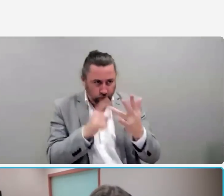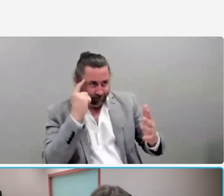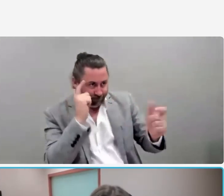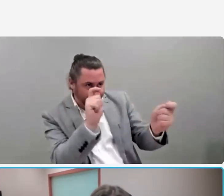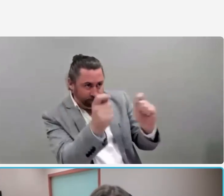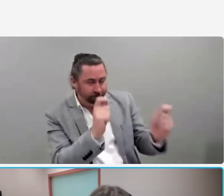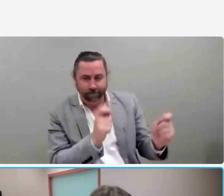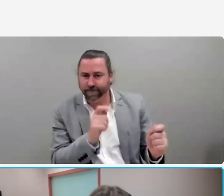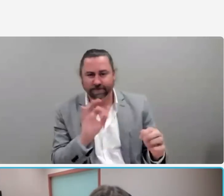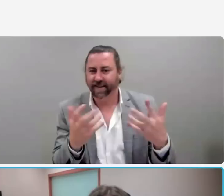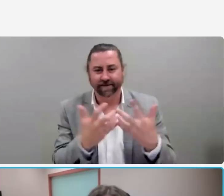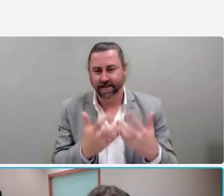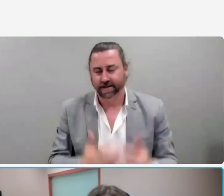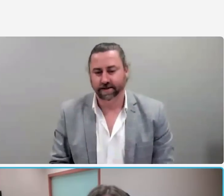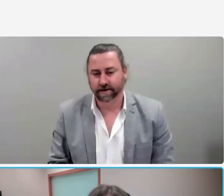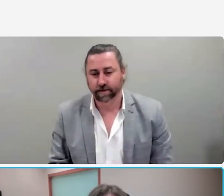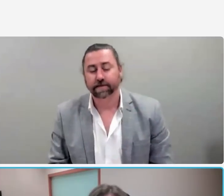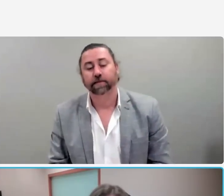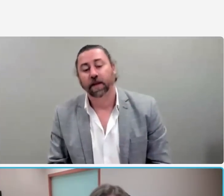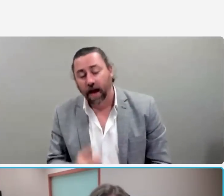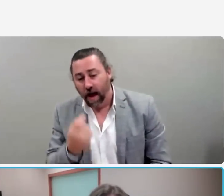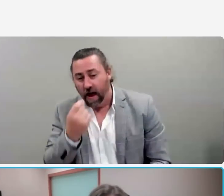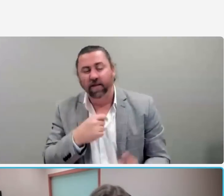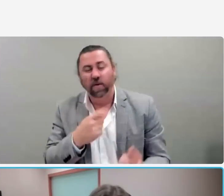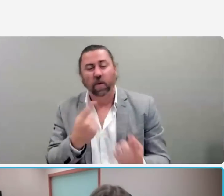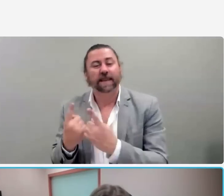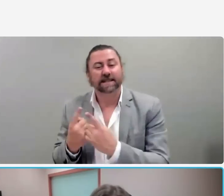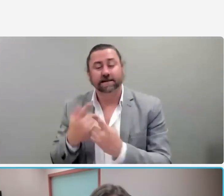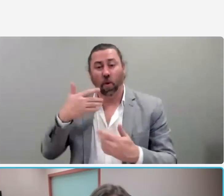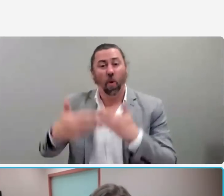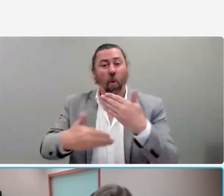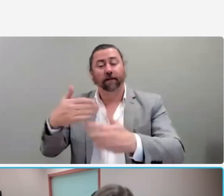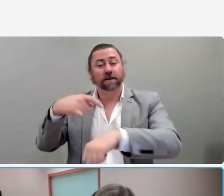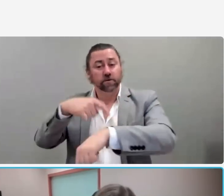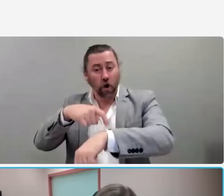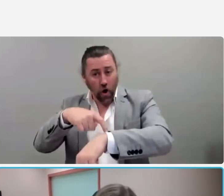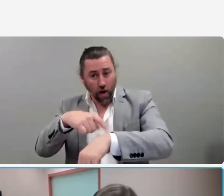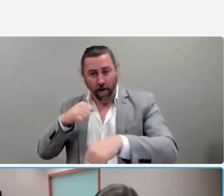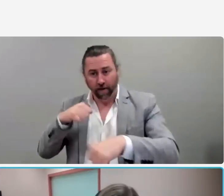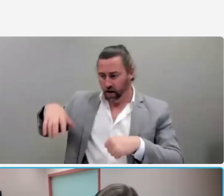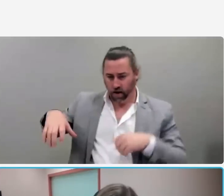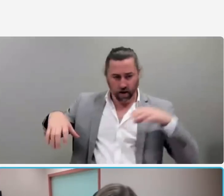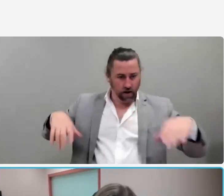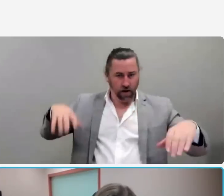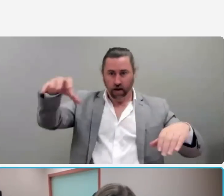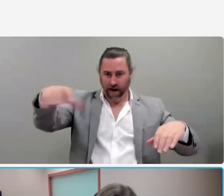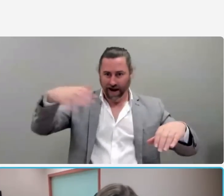There are also cross-system issues that over time have been included in the legislation with one aspect of the system in mind.